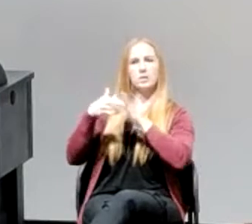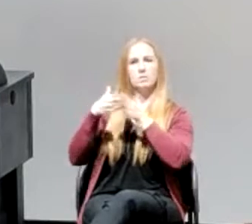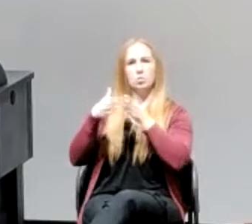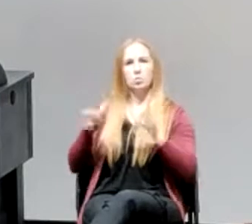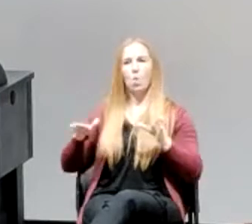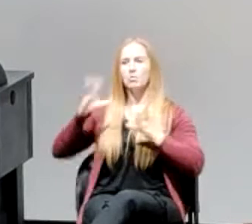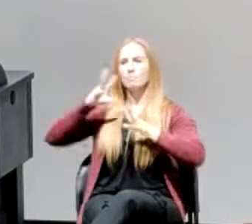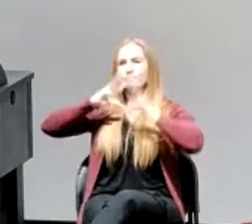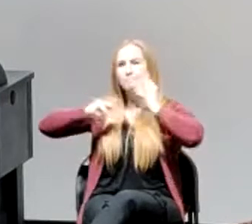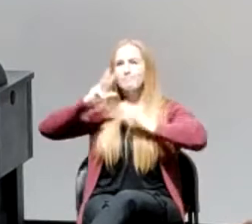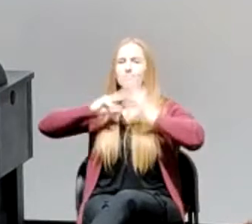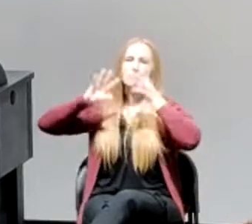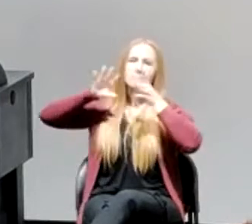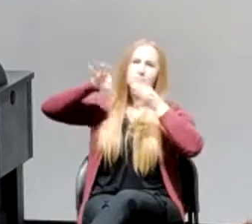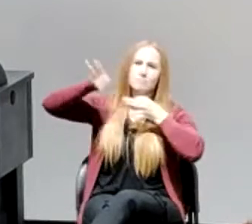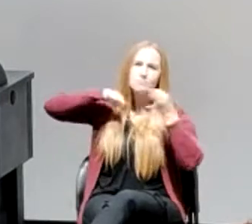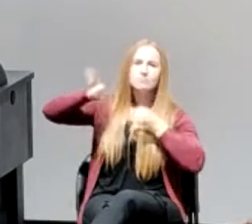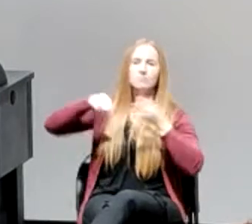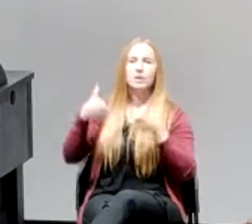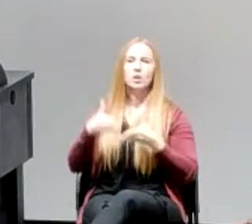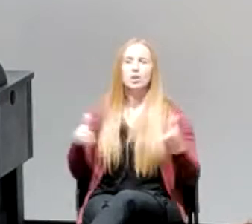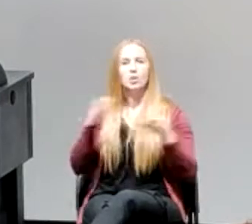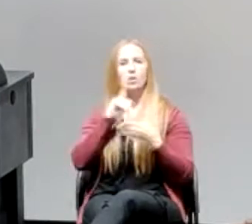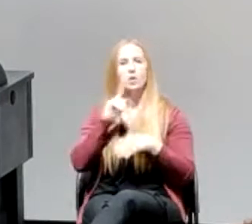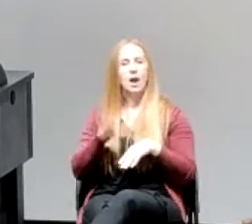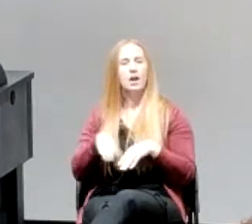It has been exciting to be a part of this work and mission we do here at Nevada State.